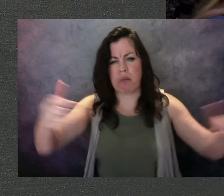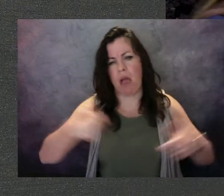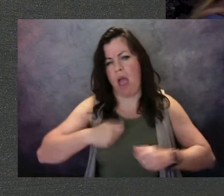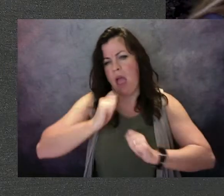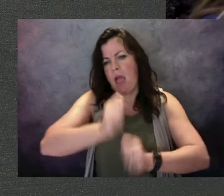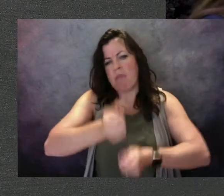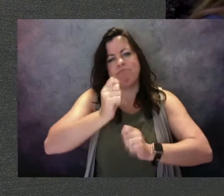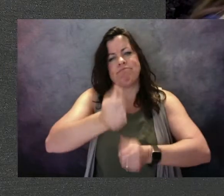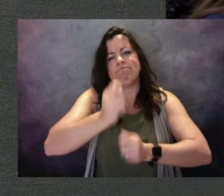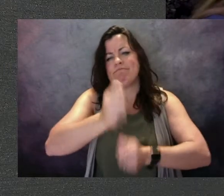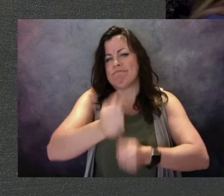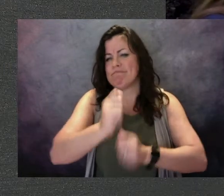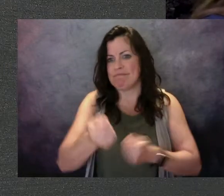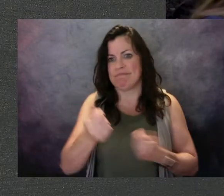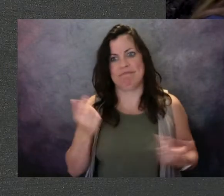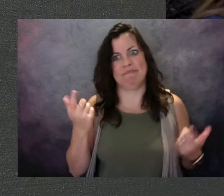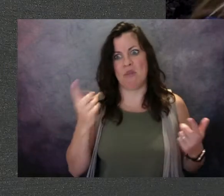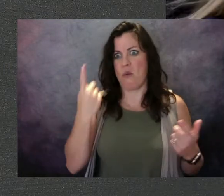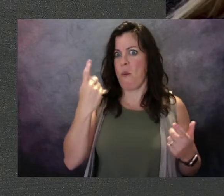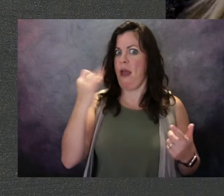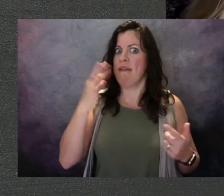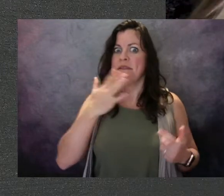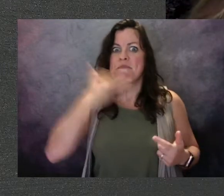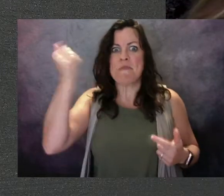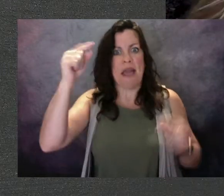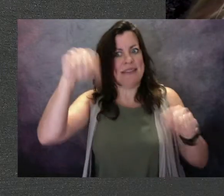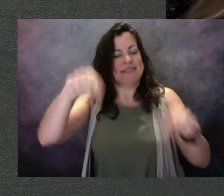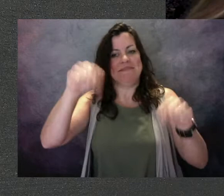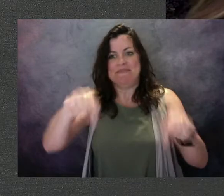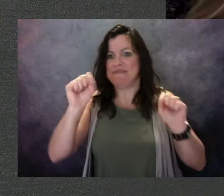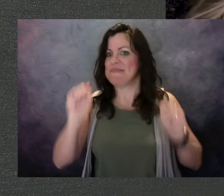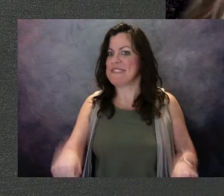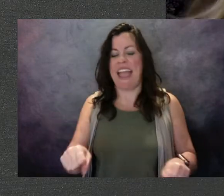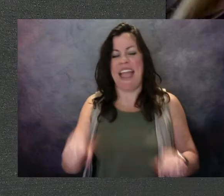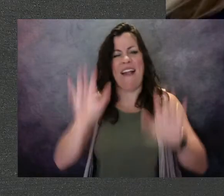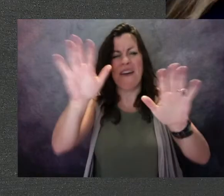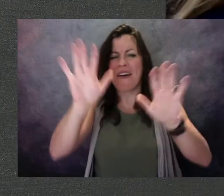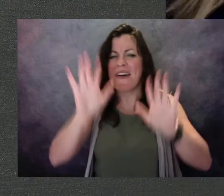And the fishing is absolutely fantastic. It's very fun to be out in nature,